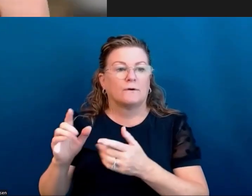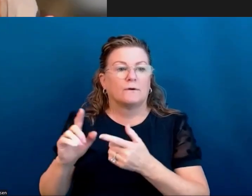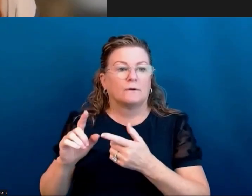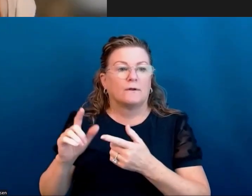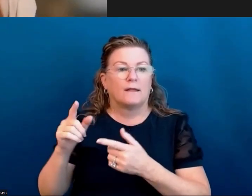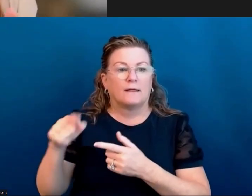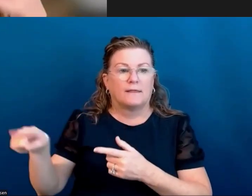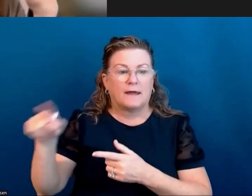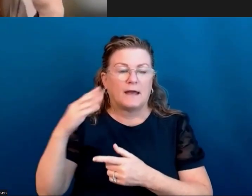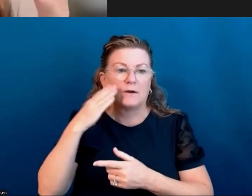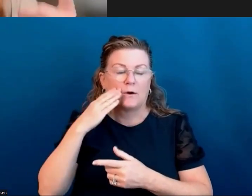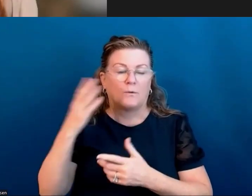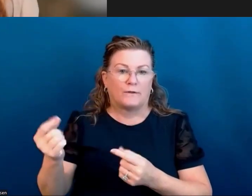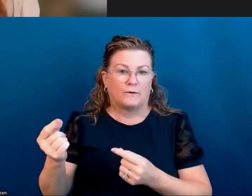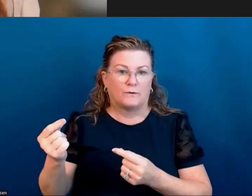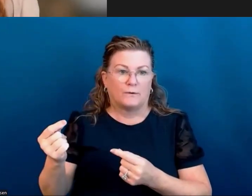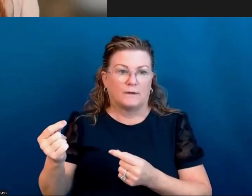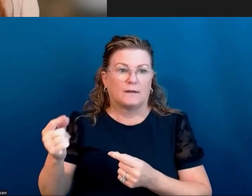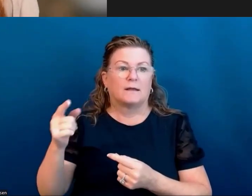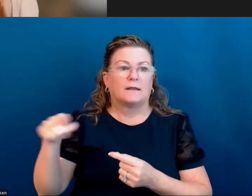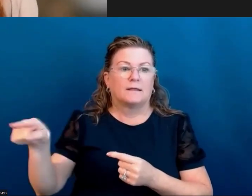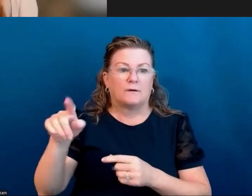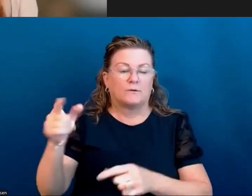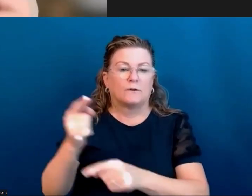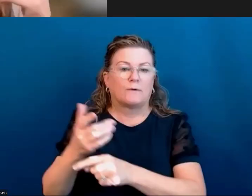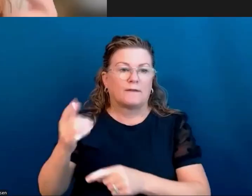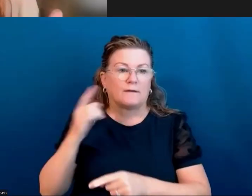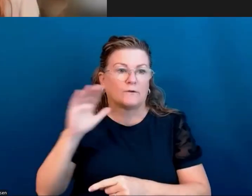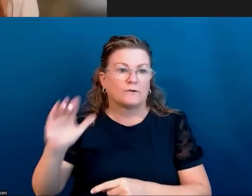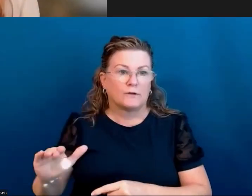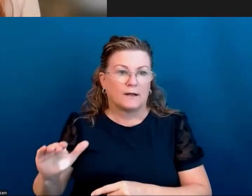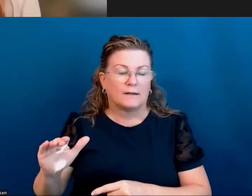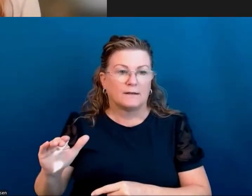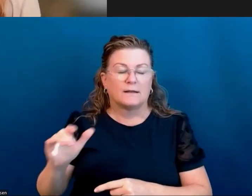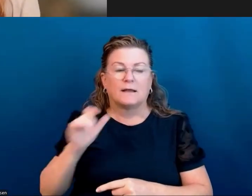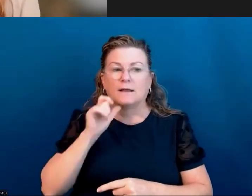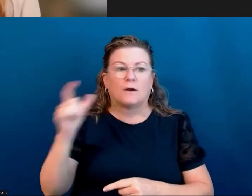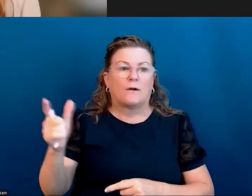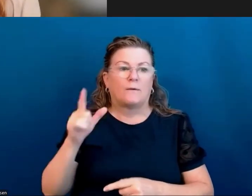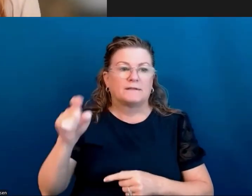they know what they're doing, that they're doing the right thing for their child, and they don't always have to offer an